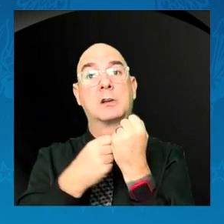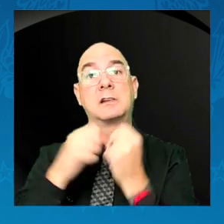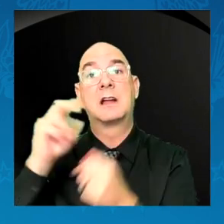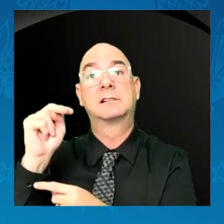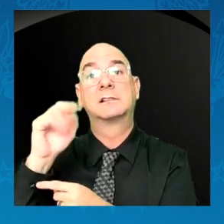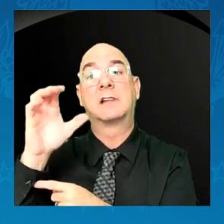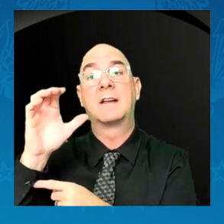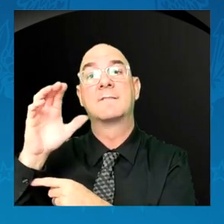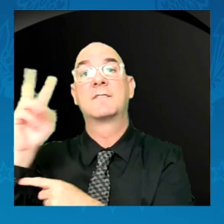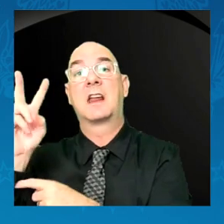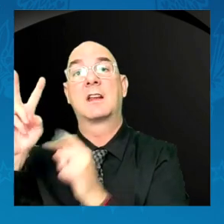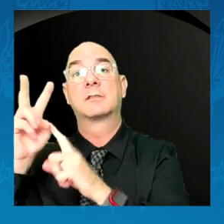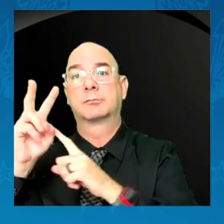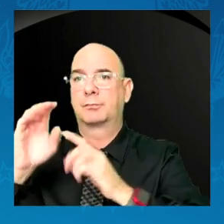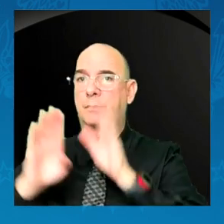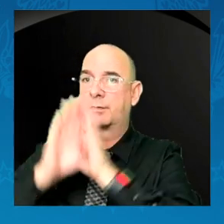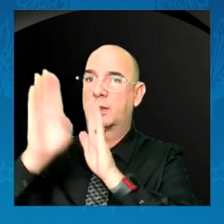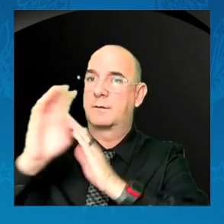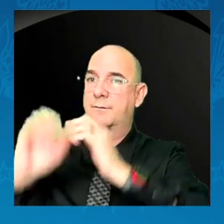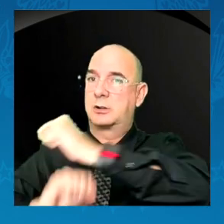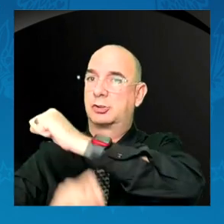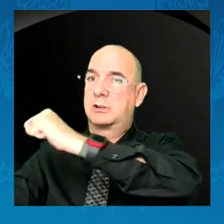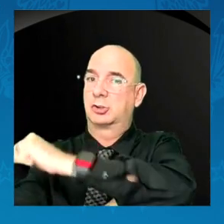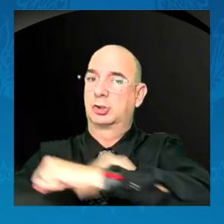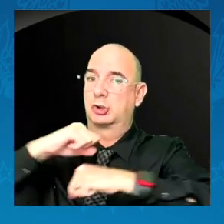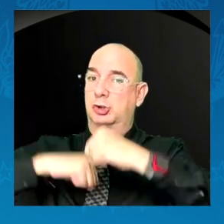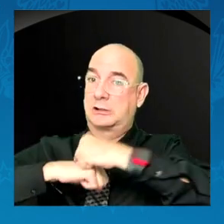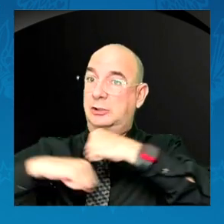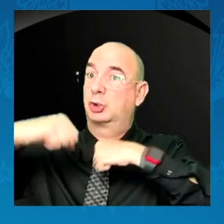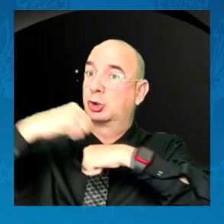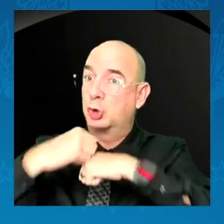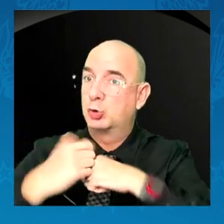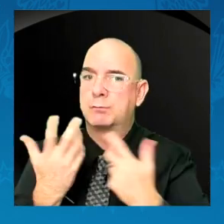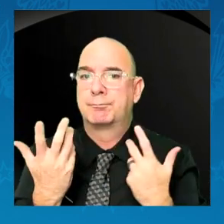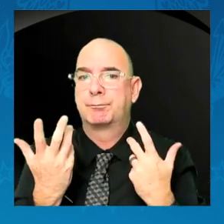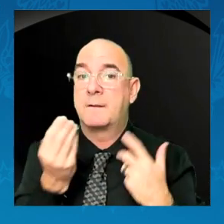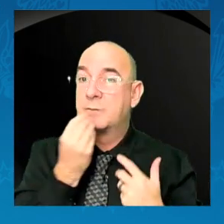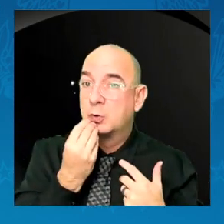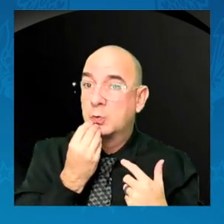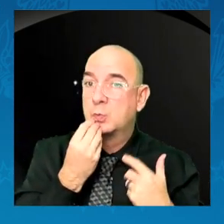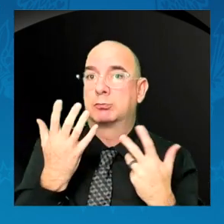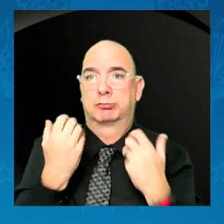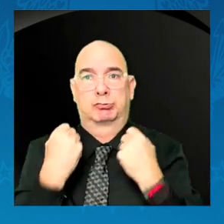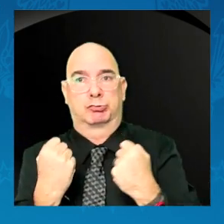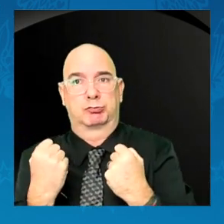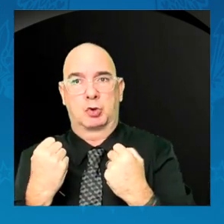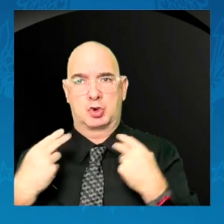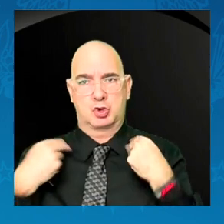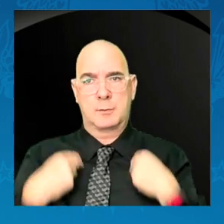for extended visits to robust human factors. Research including equity, equitable access